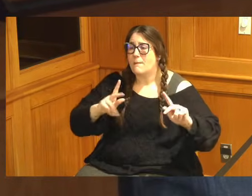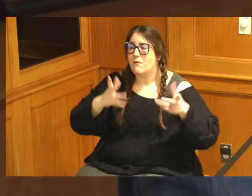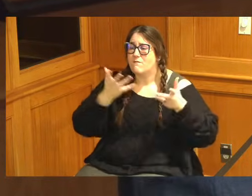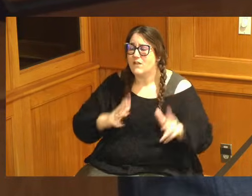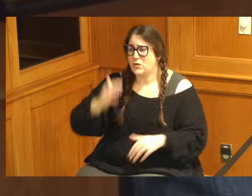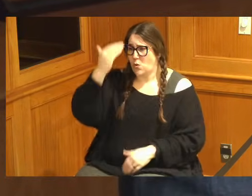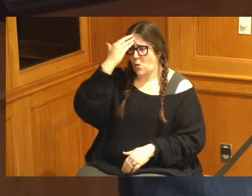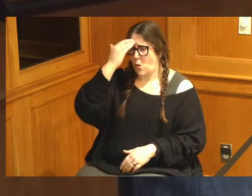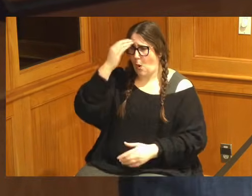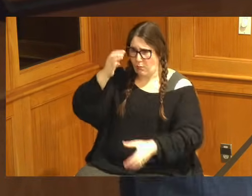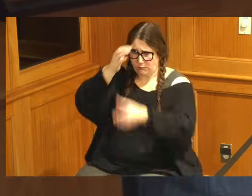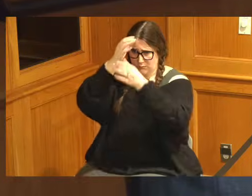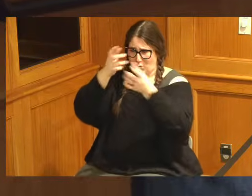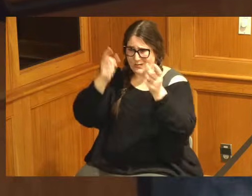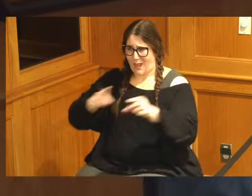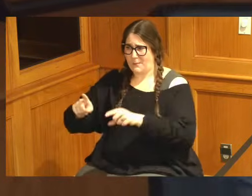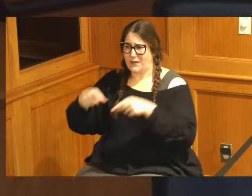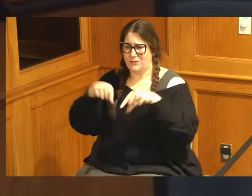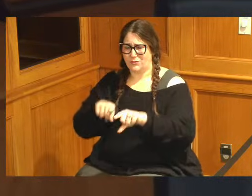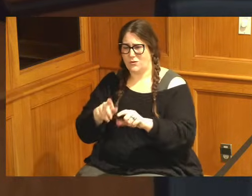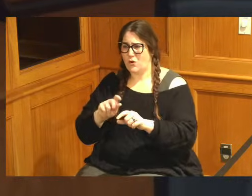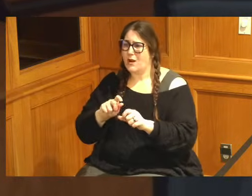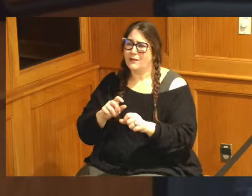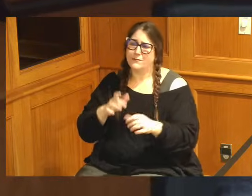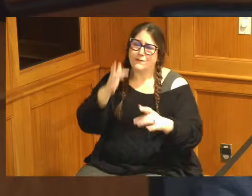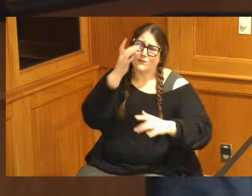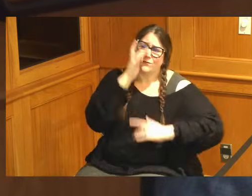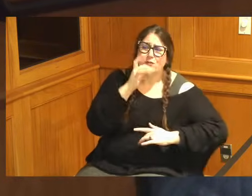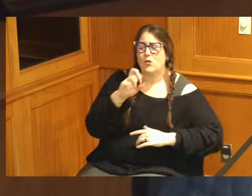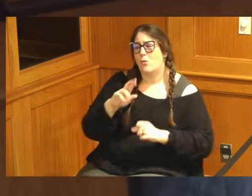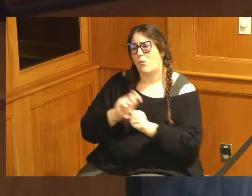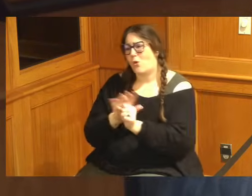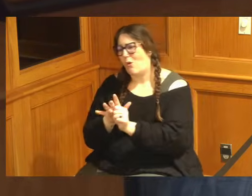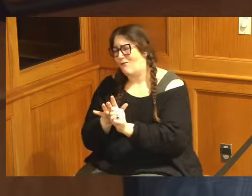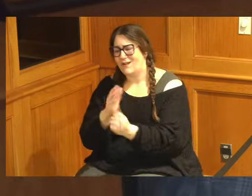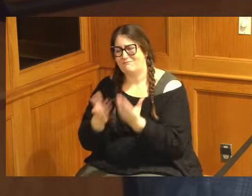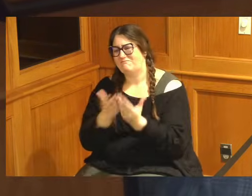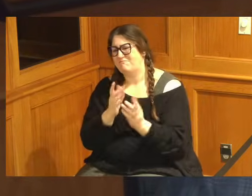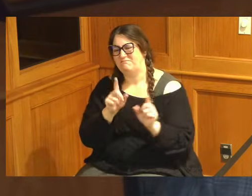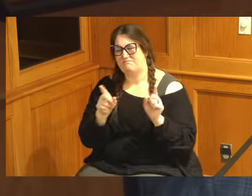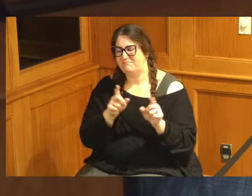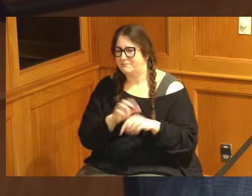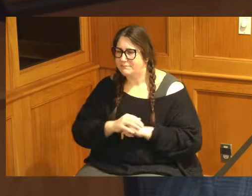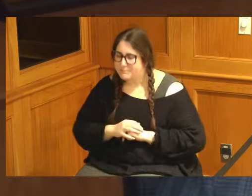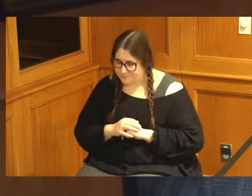related to you know whether it's the flu or Covid or anything else. I just have one question related